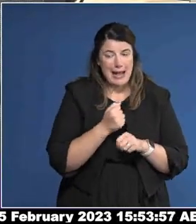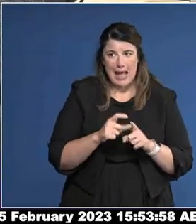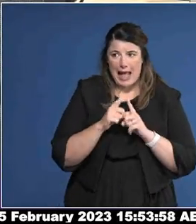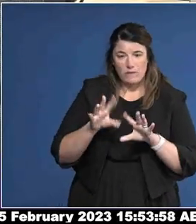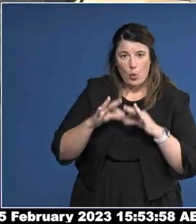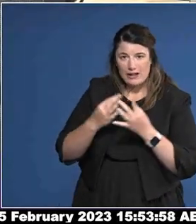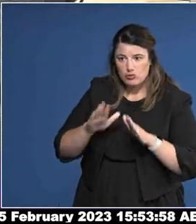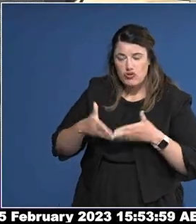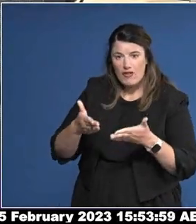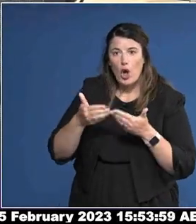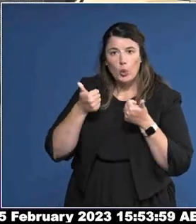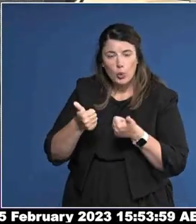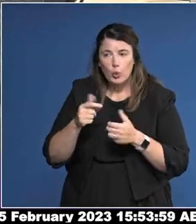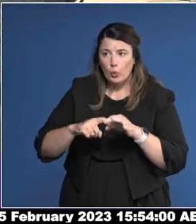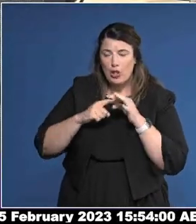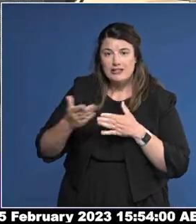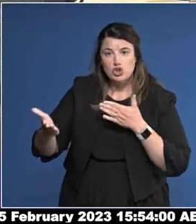Next topic, workforce.